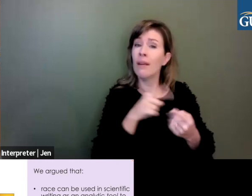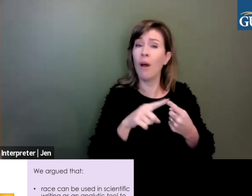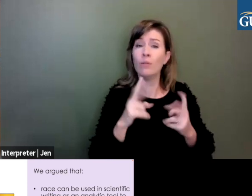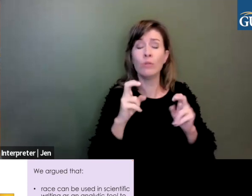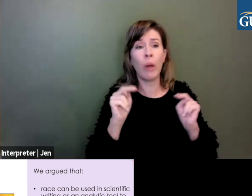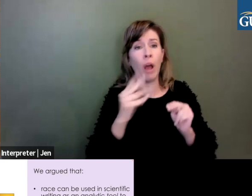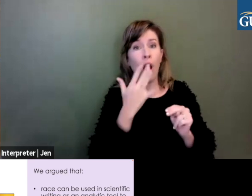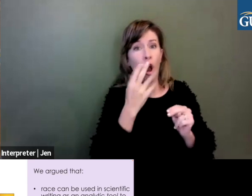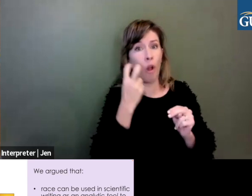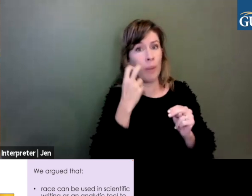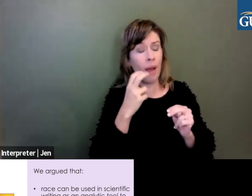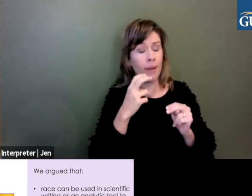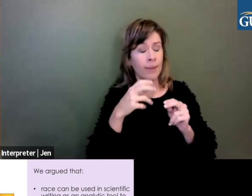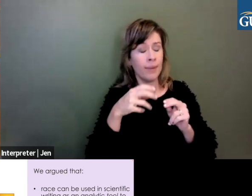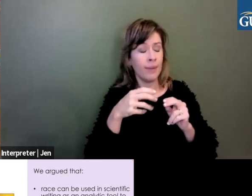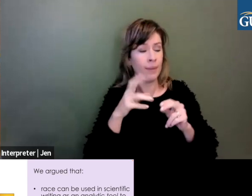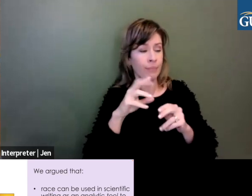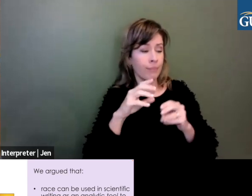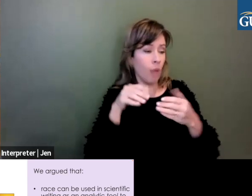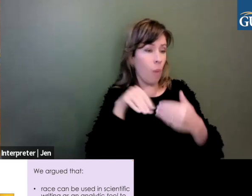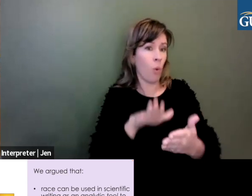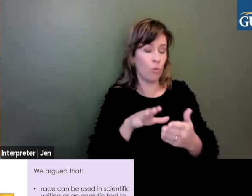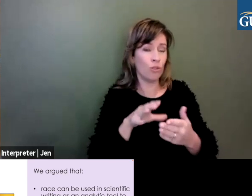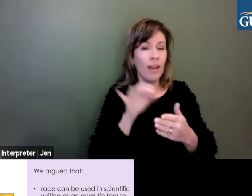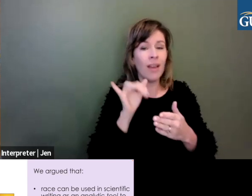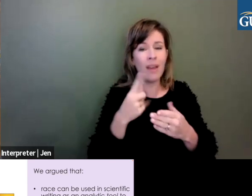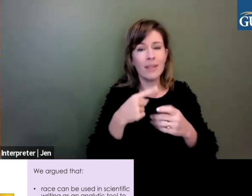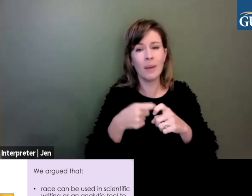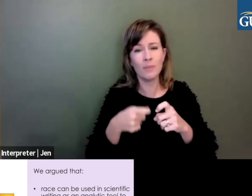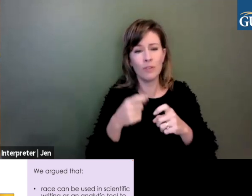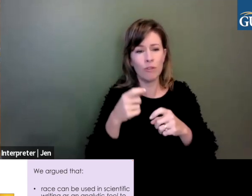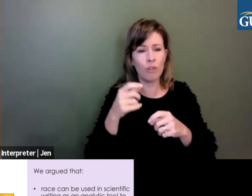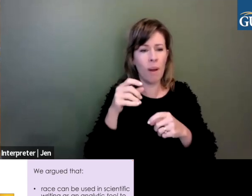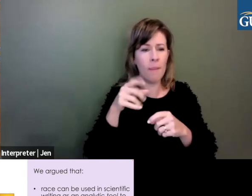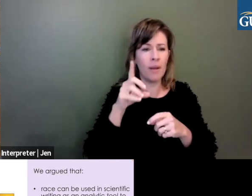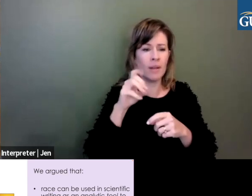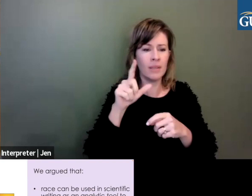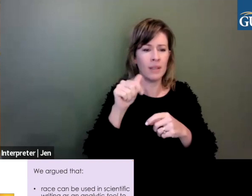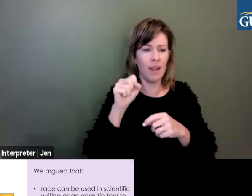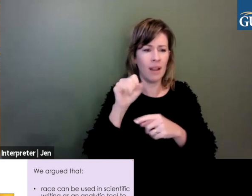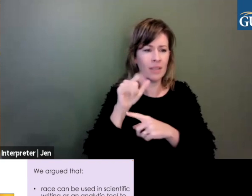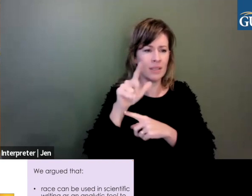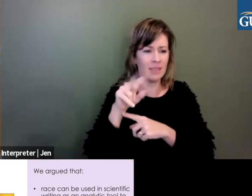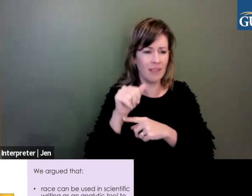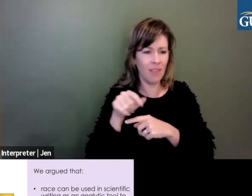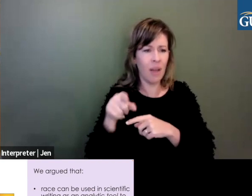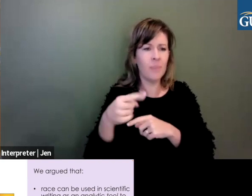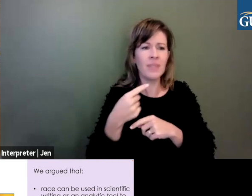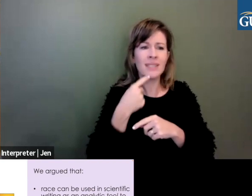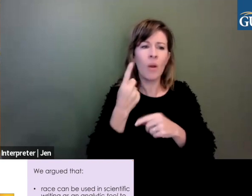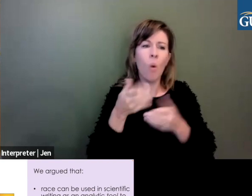comes from sociologist Eduardo Silva who makes an argument, particularly in the